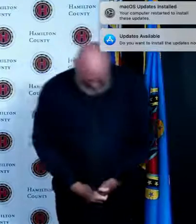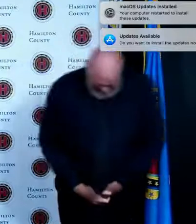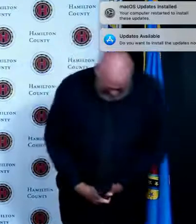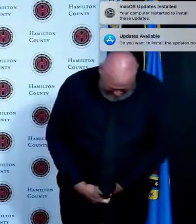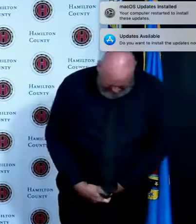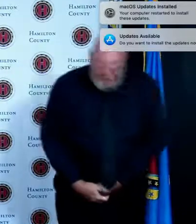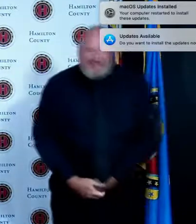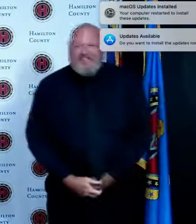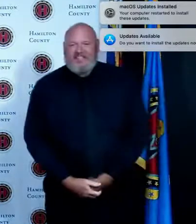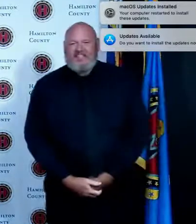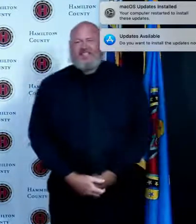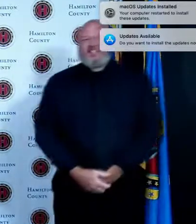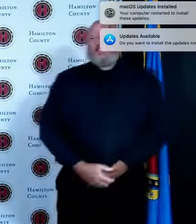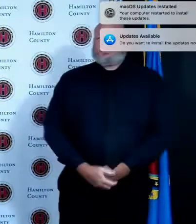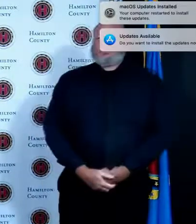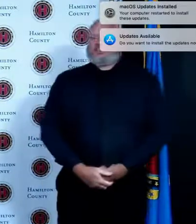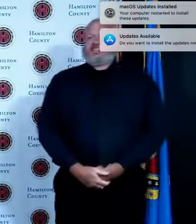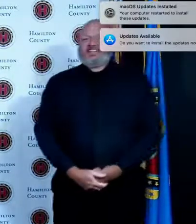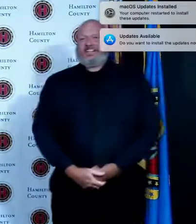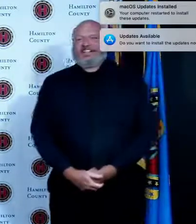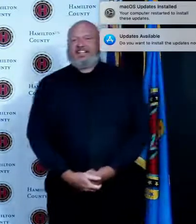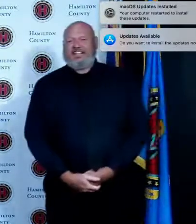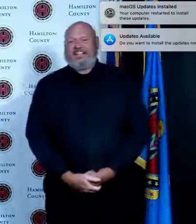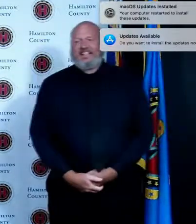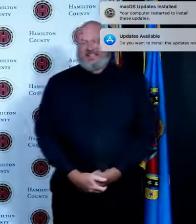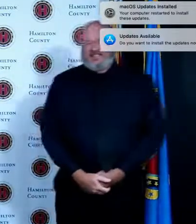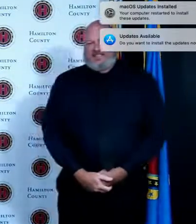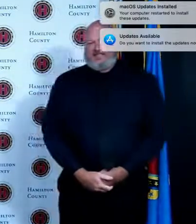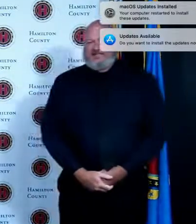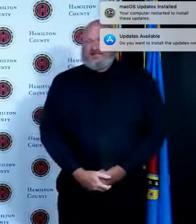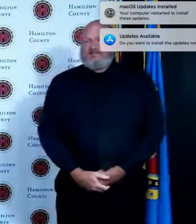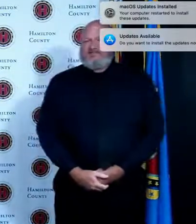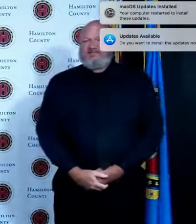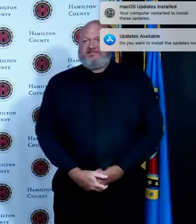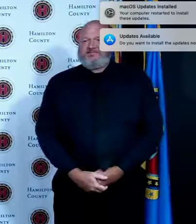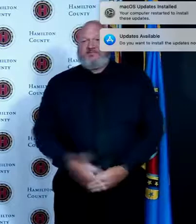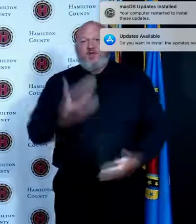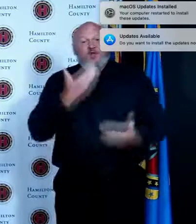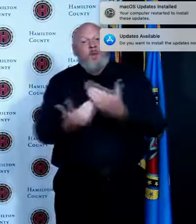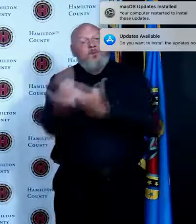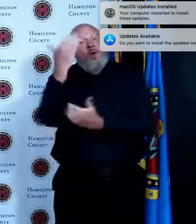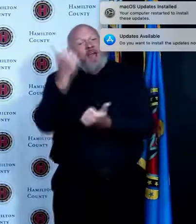I want to say we thank you all right so good morning everyone uh thanks to Vicky